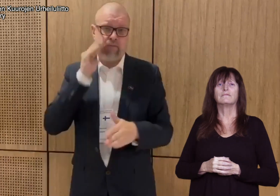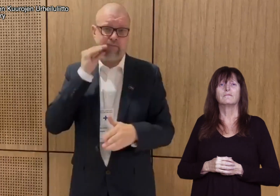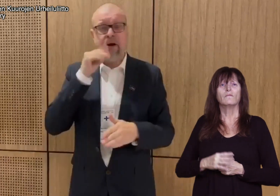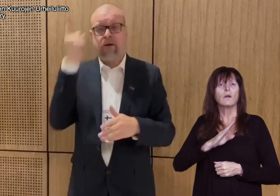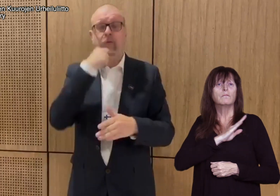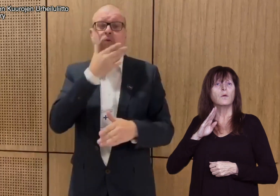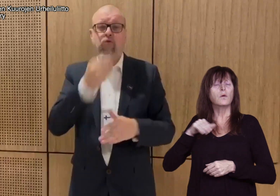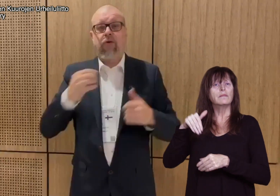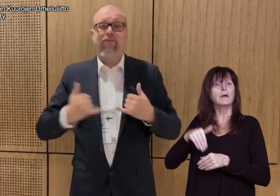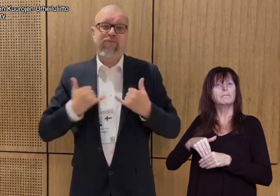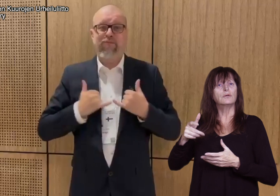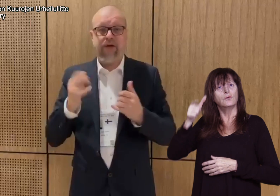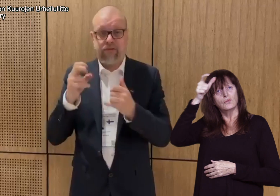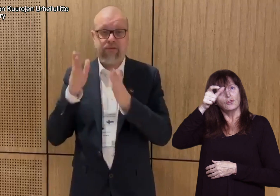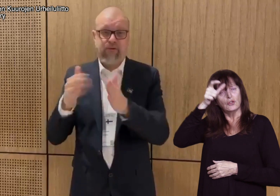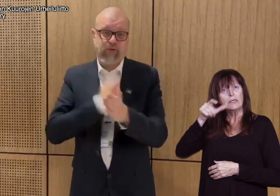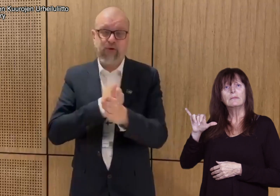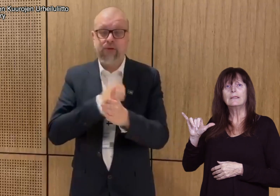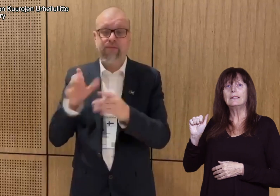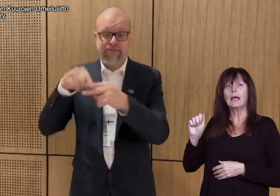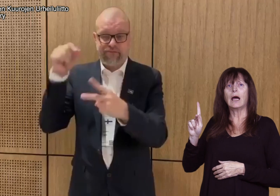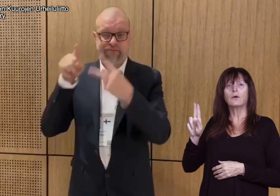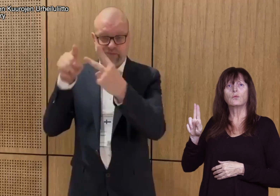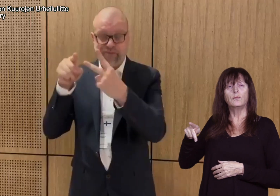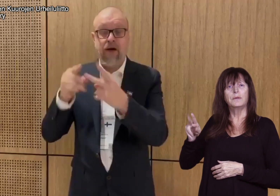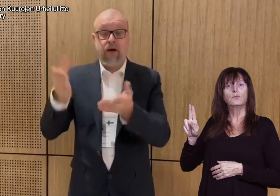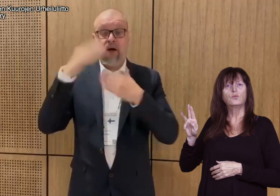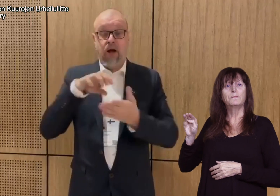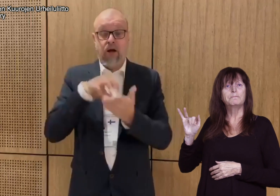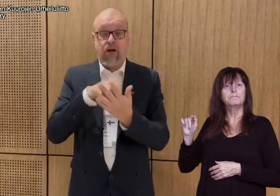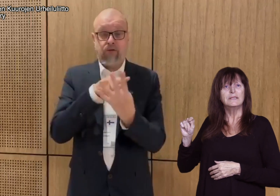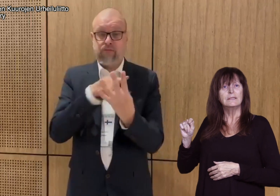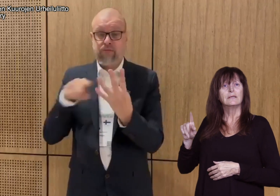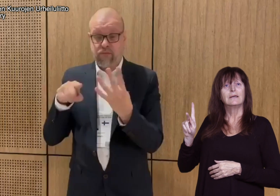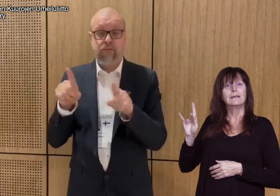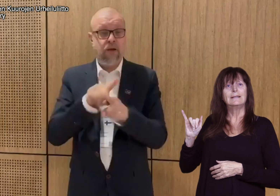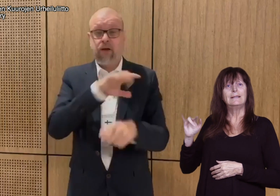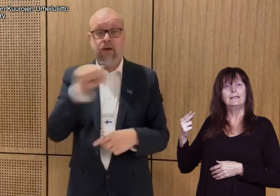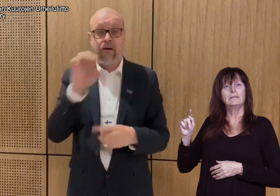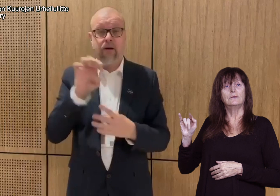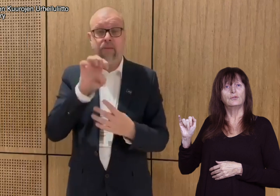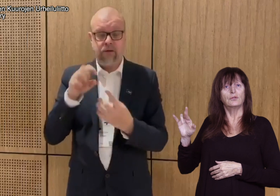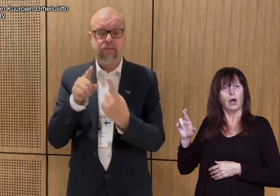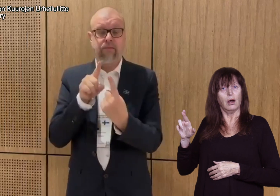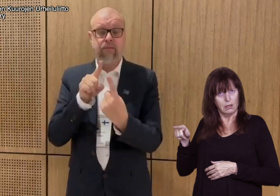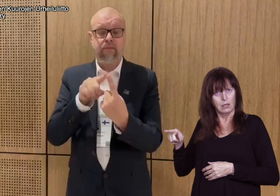Board members from Turkey, Yakup Umit Kihtir,